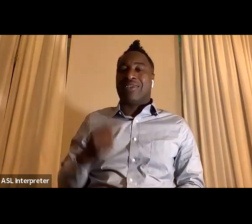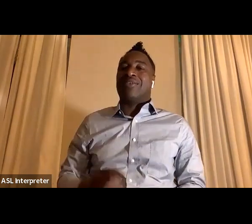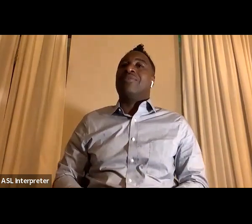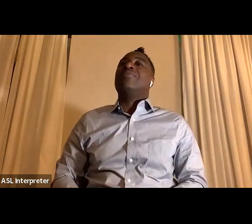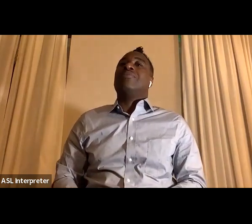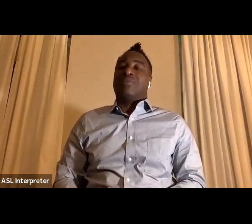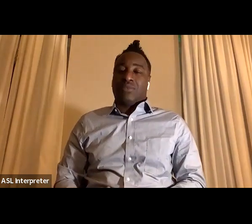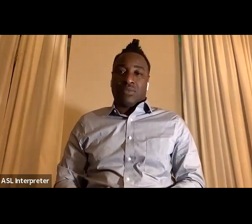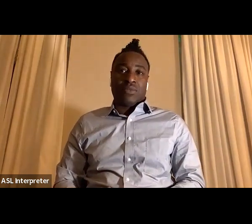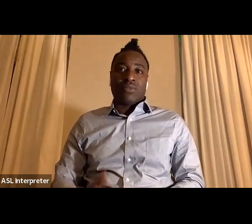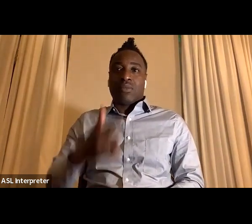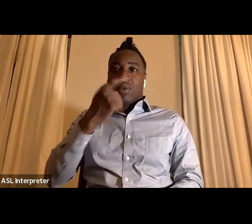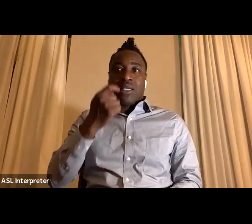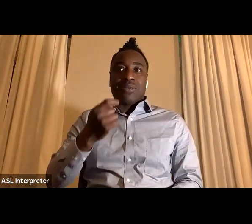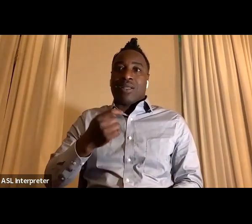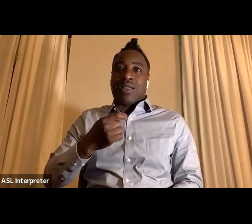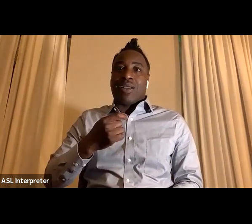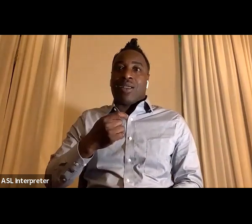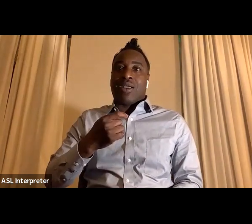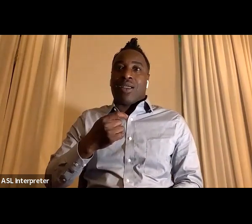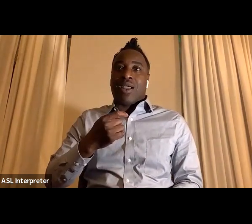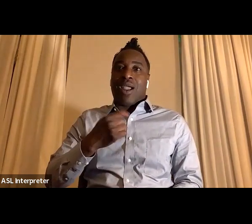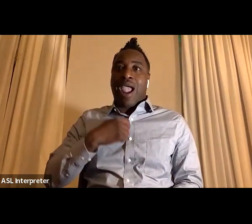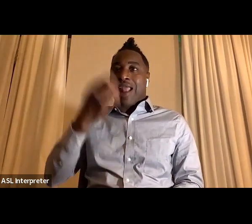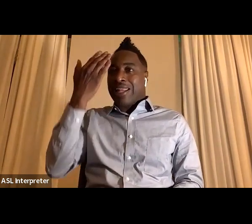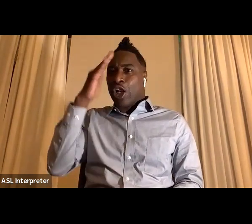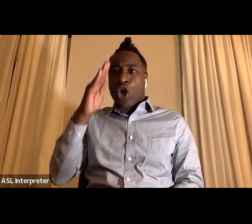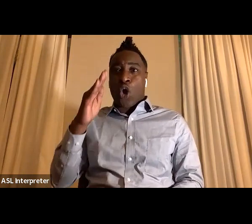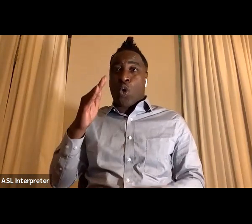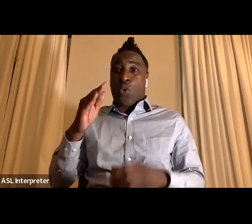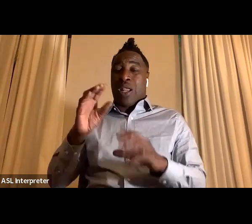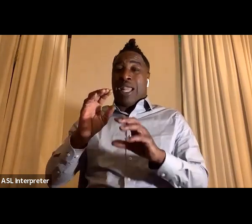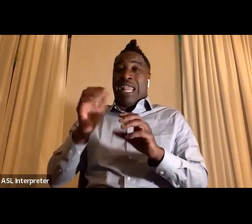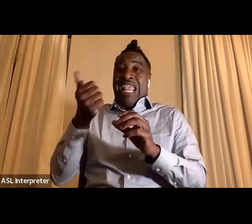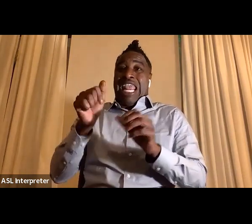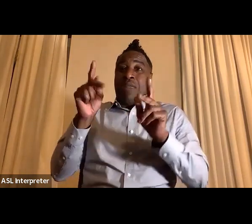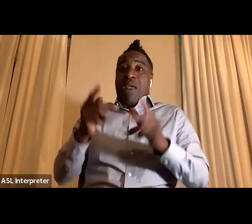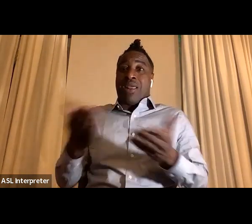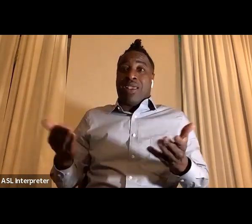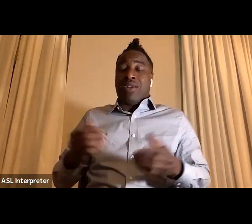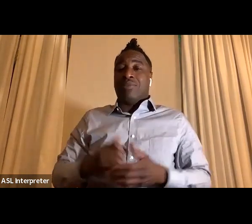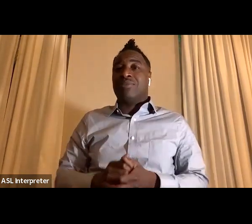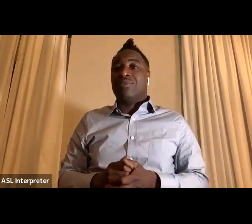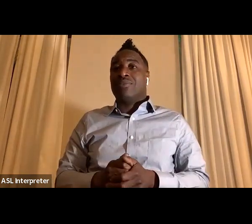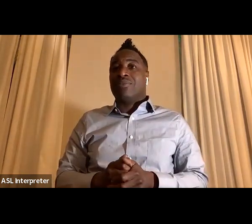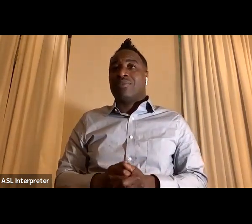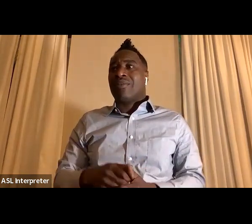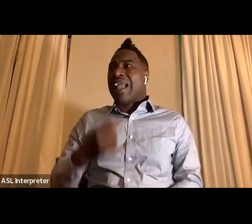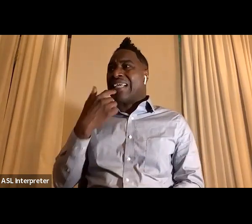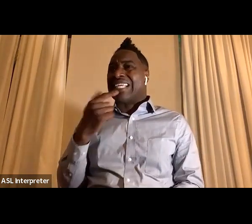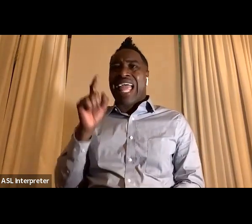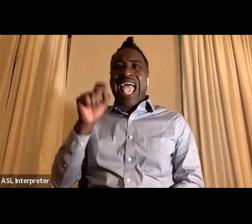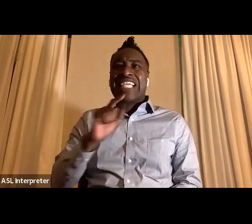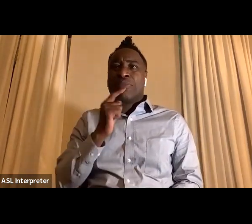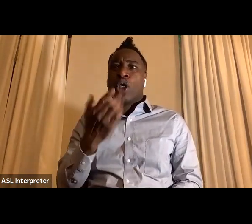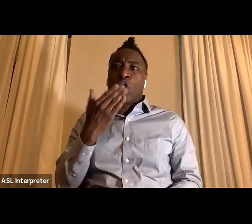because, like, I hadn't even I didn't even know any Baltimore. I felt like there has to be a scene because Michael is out here and, you know, people in general. And so,